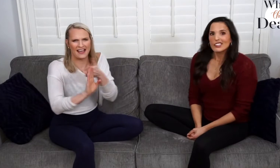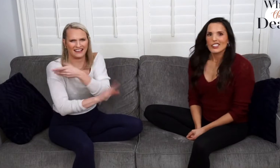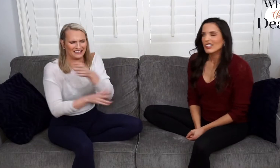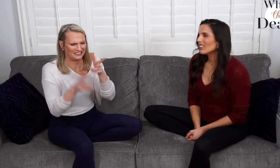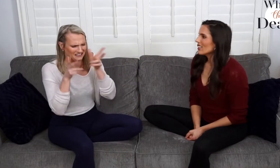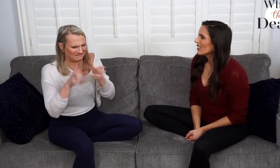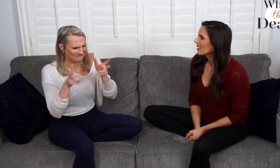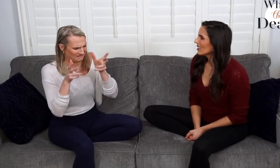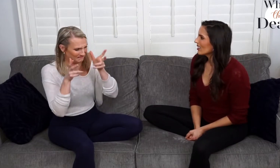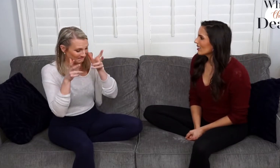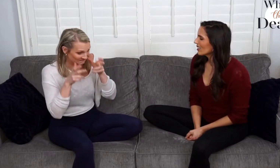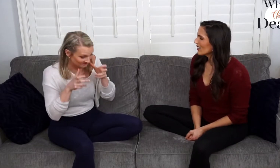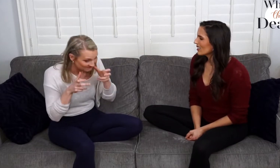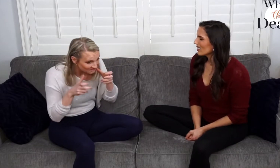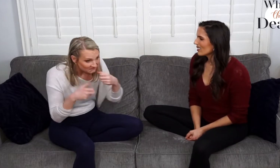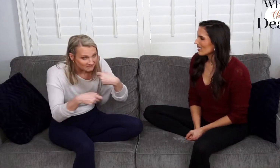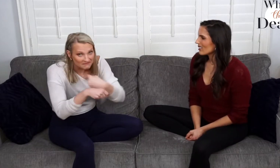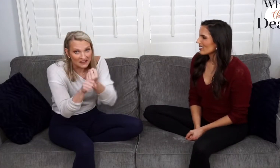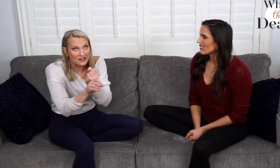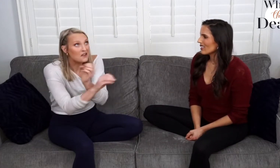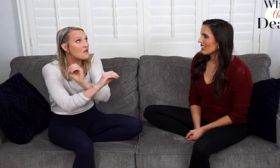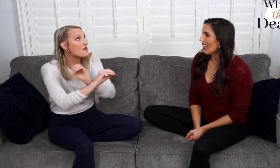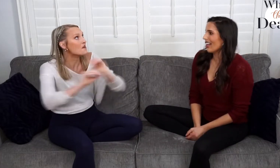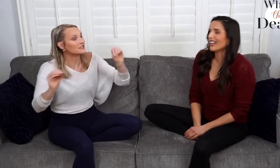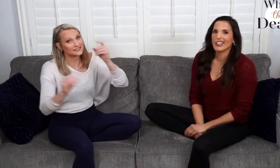So I bet you just listen to that and it made absolutely